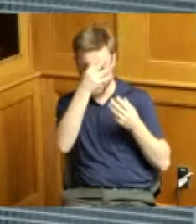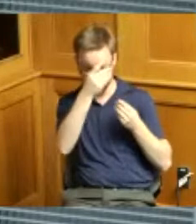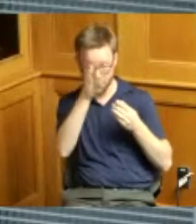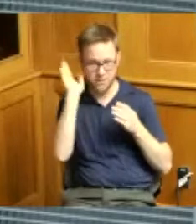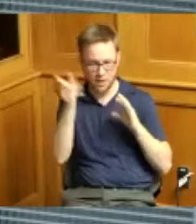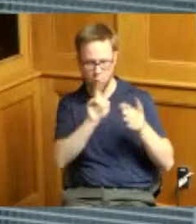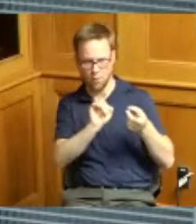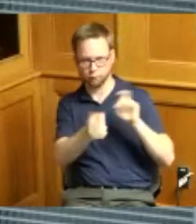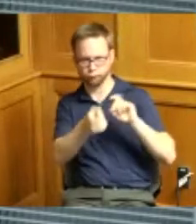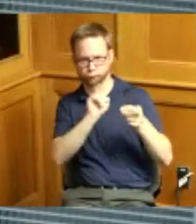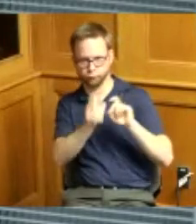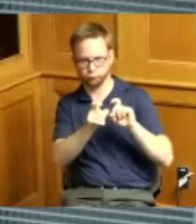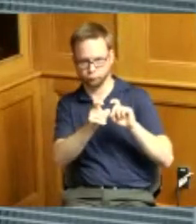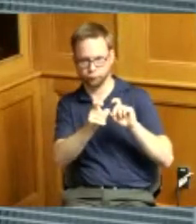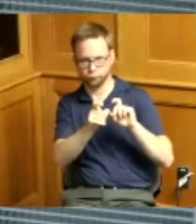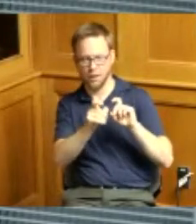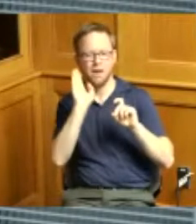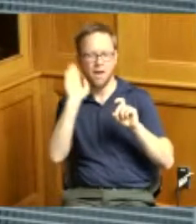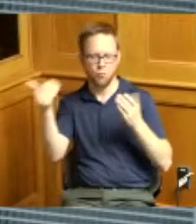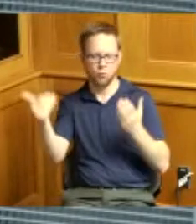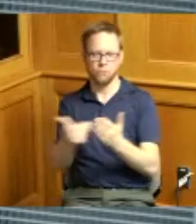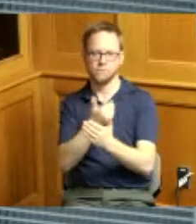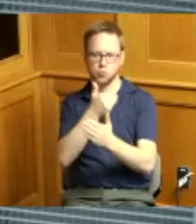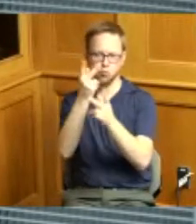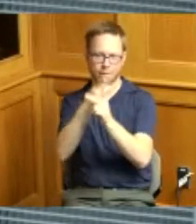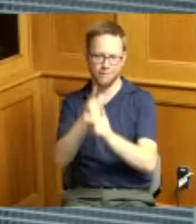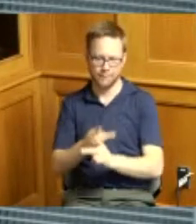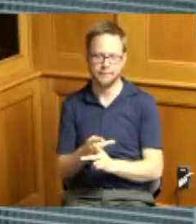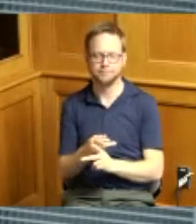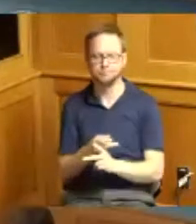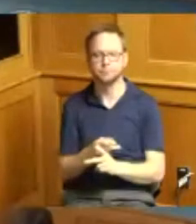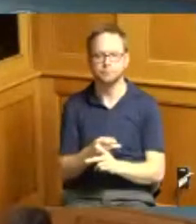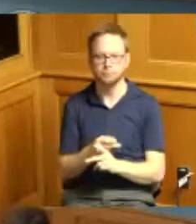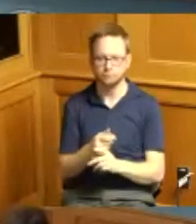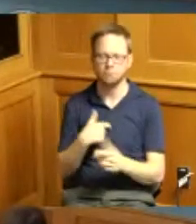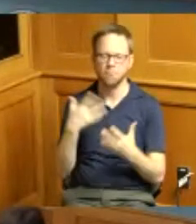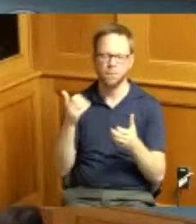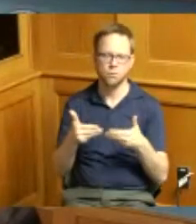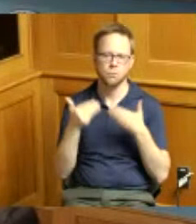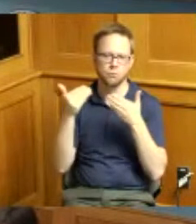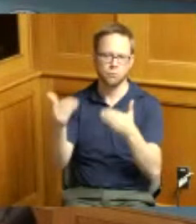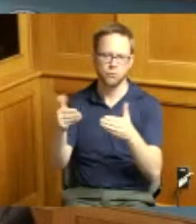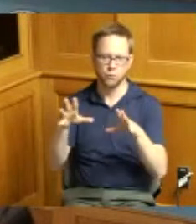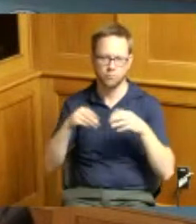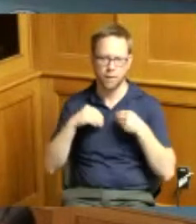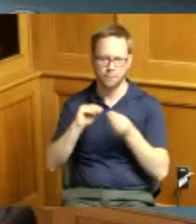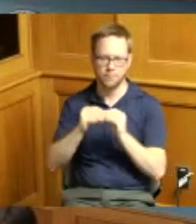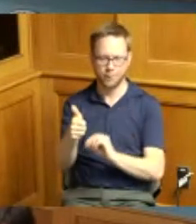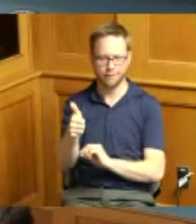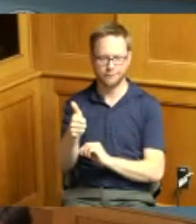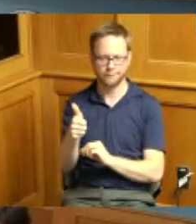and we'll have a new Engineer's estimate thanks I'd like to make a motion to adopt item 10. second